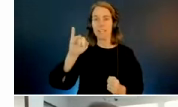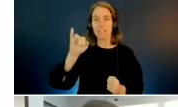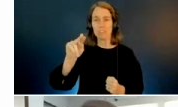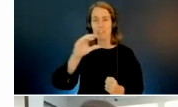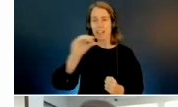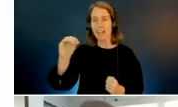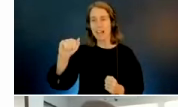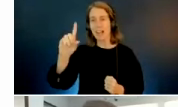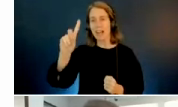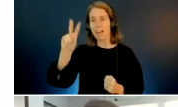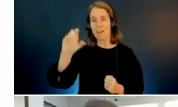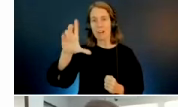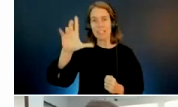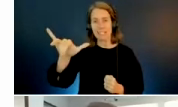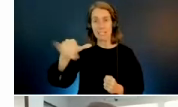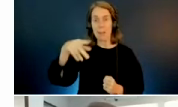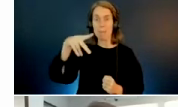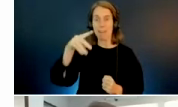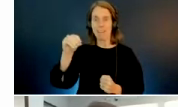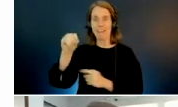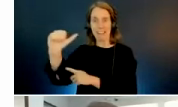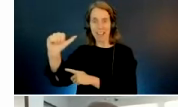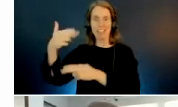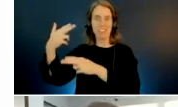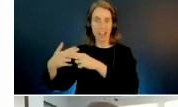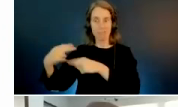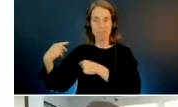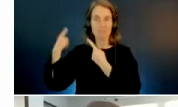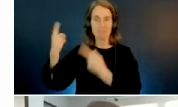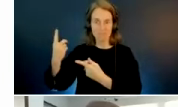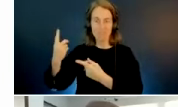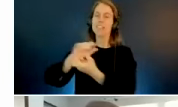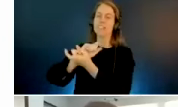that is us in the state of South Carolina every state has a protection and advocacy